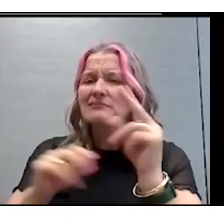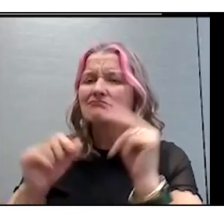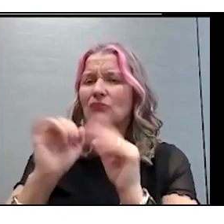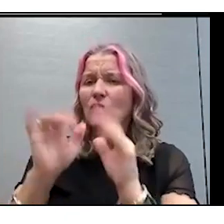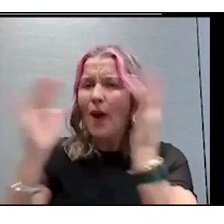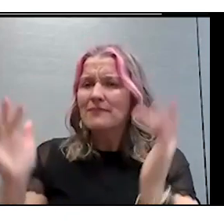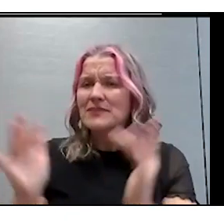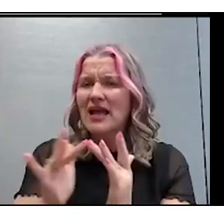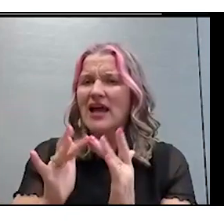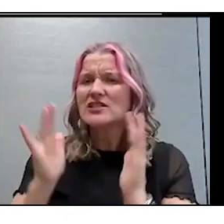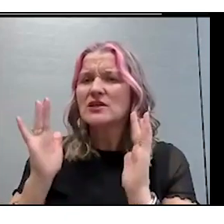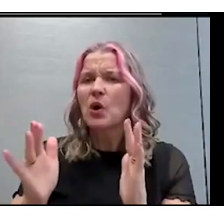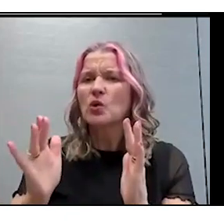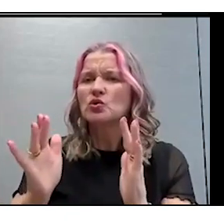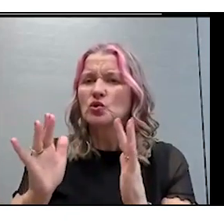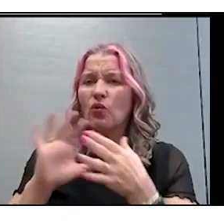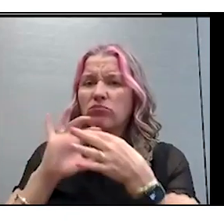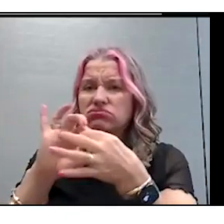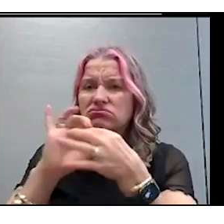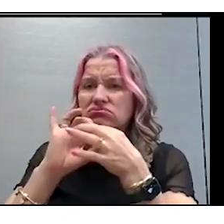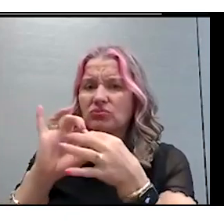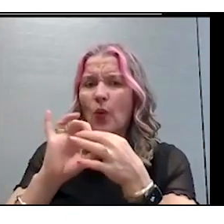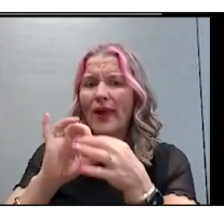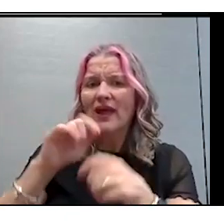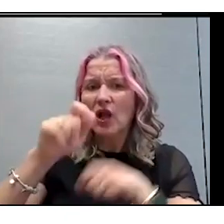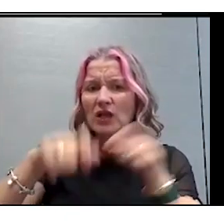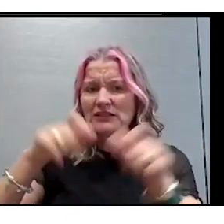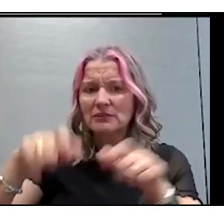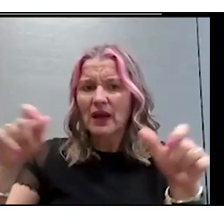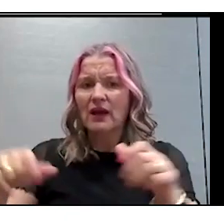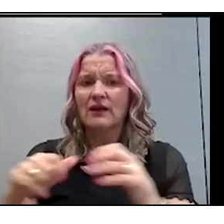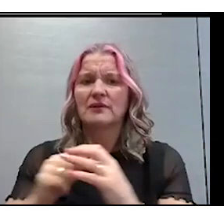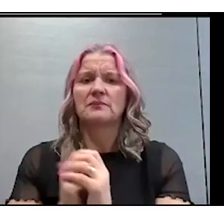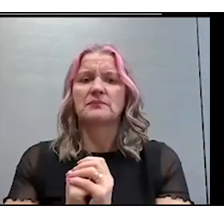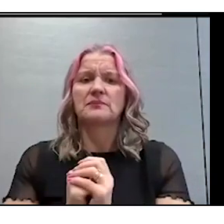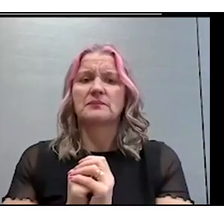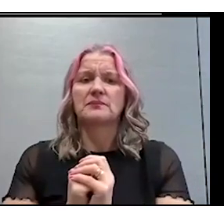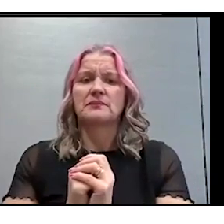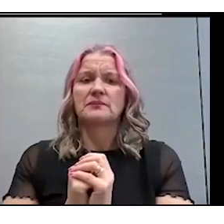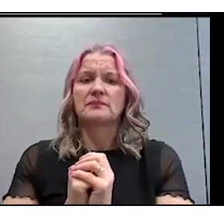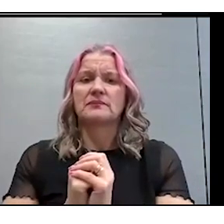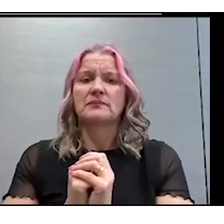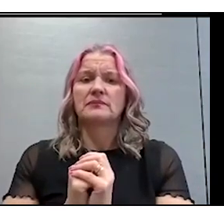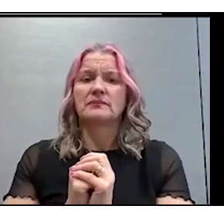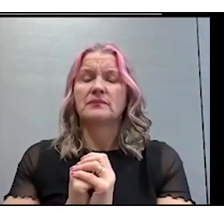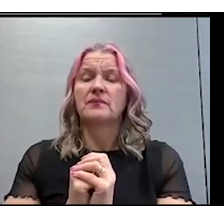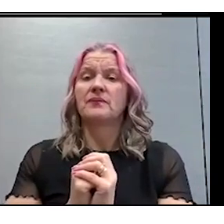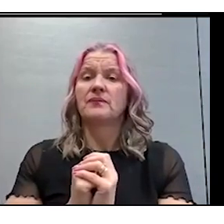meant to interface with the customer. And what happened was the customer very